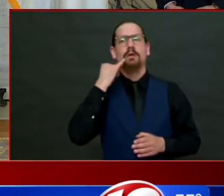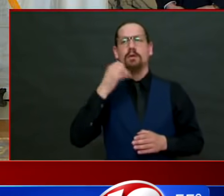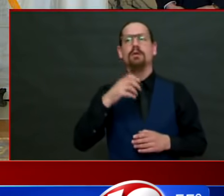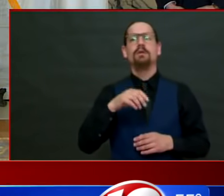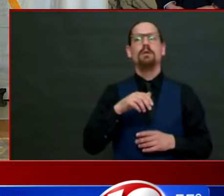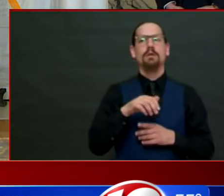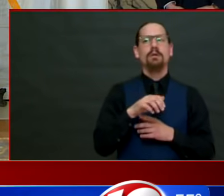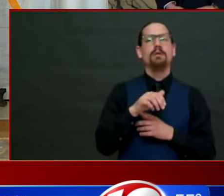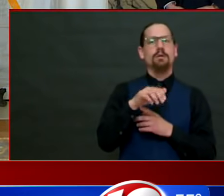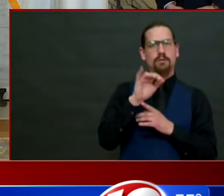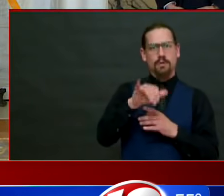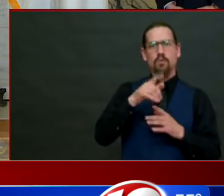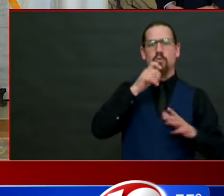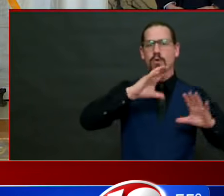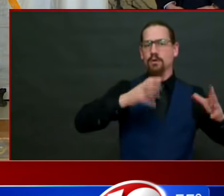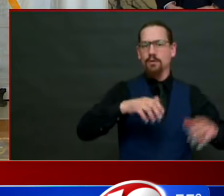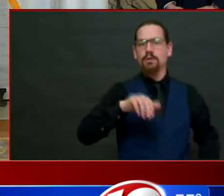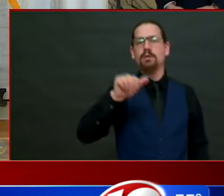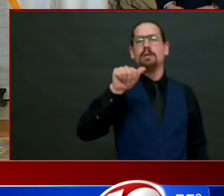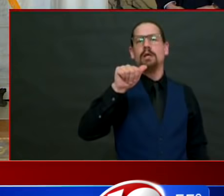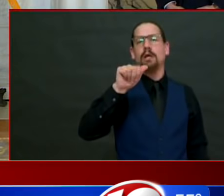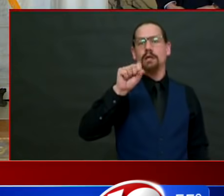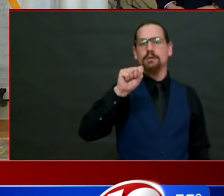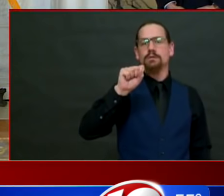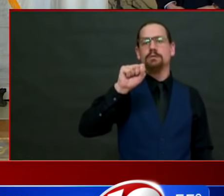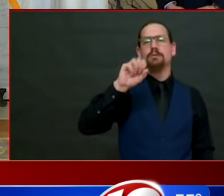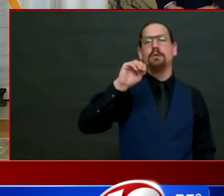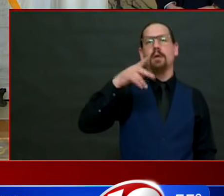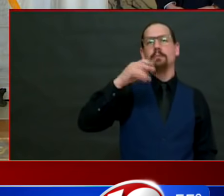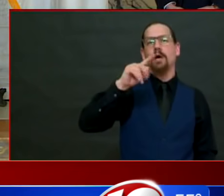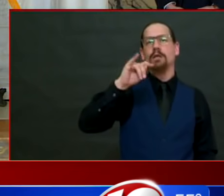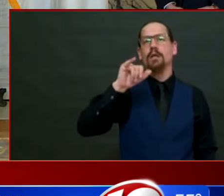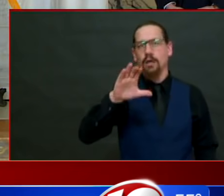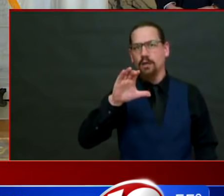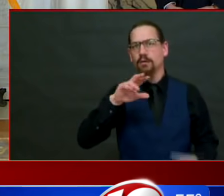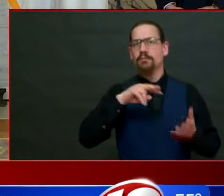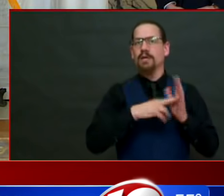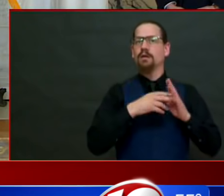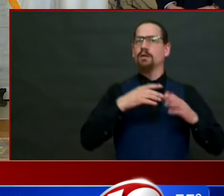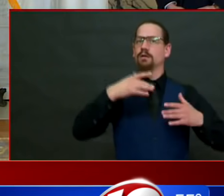ASYMPTOMATIC INDIVIDUALS. THE GOOD DOCTOR WOULD CALL THIS